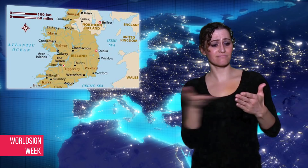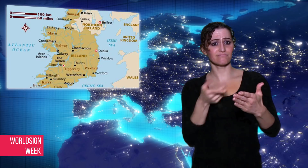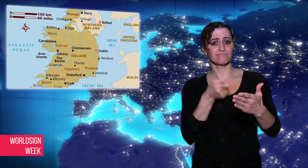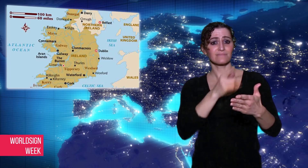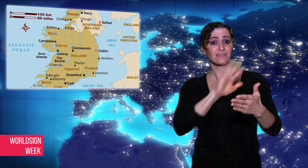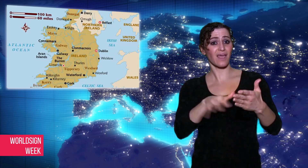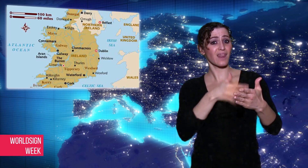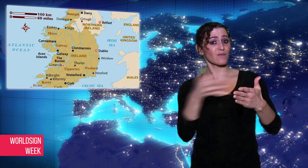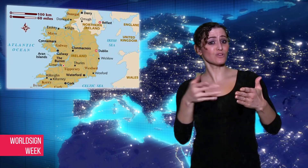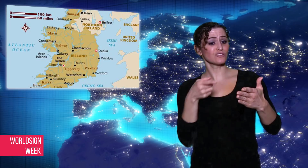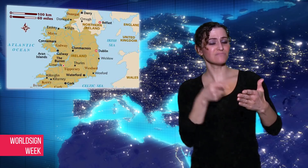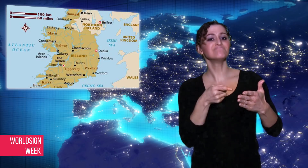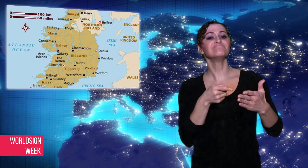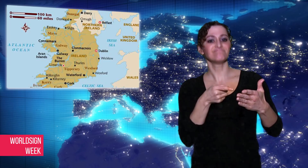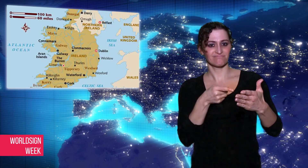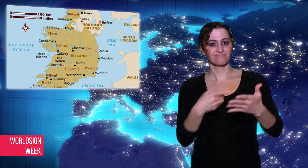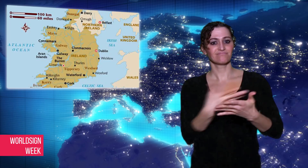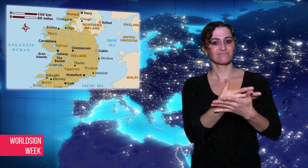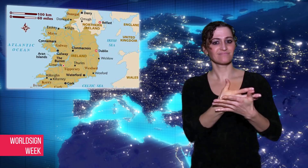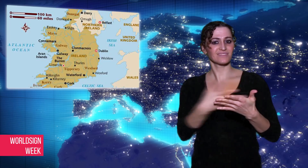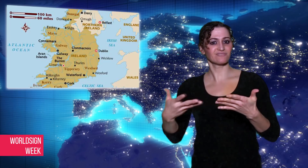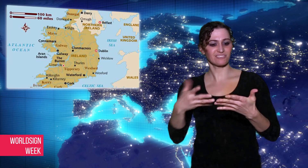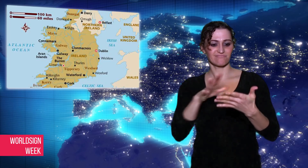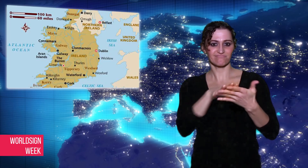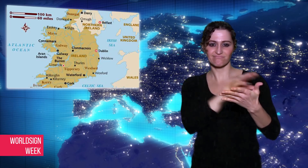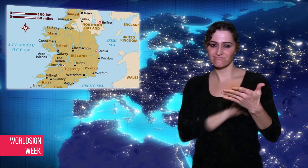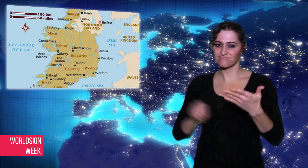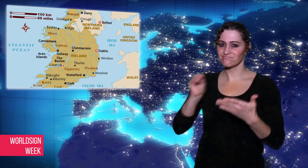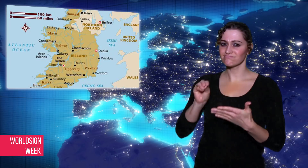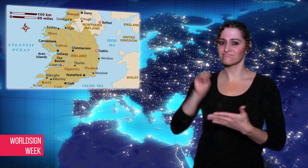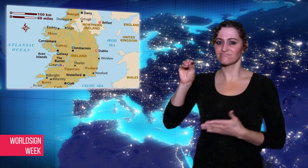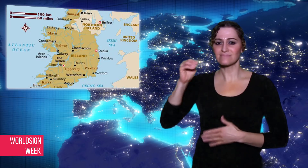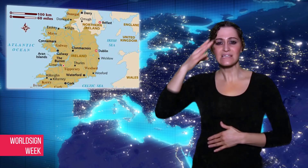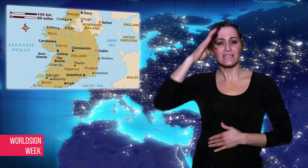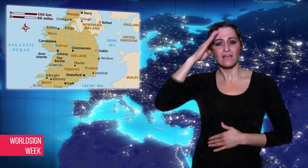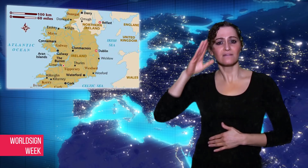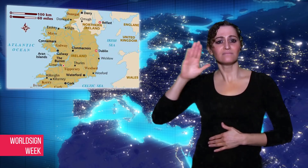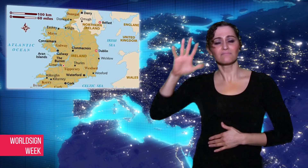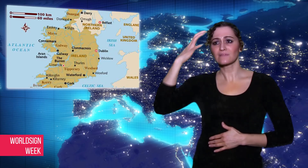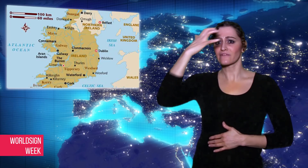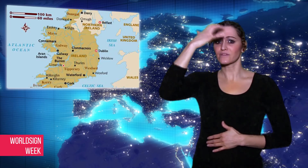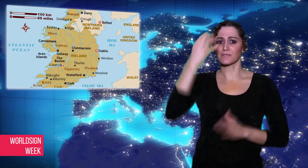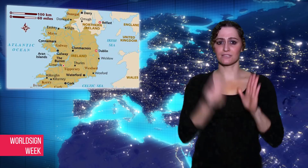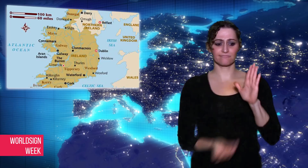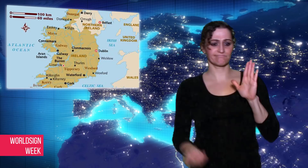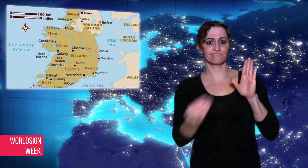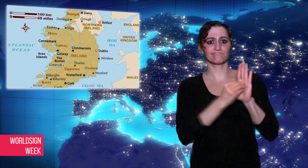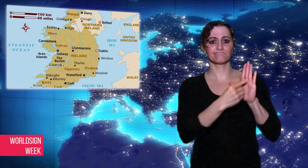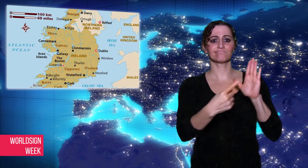state. With this law, Deaf people will